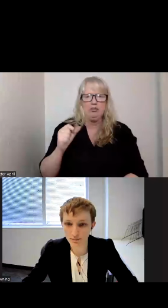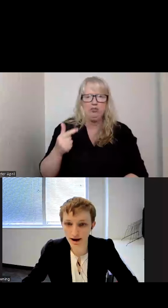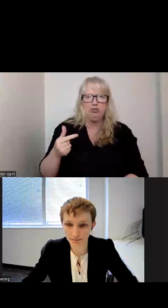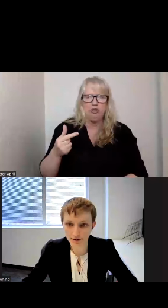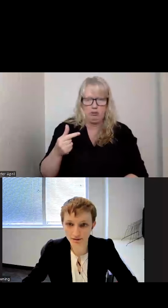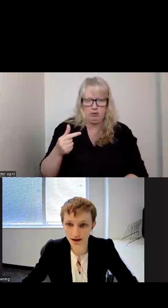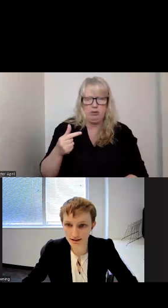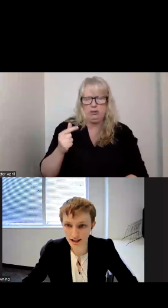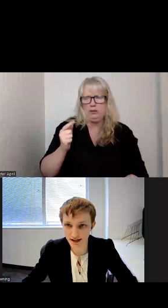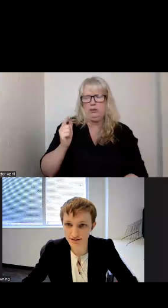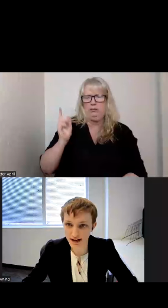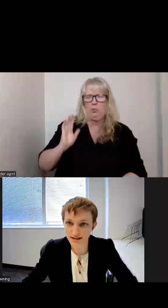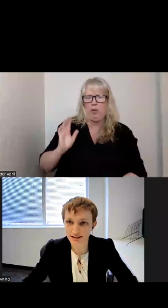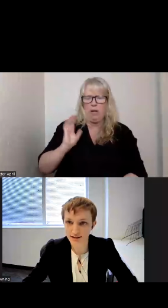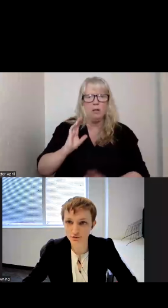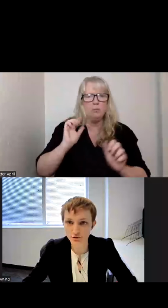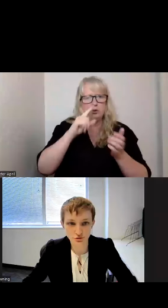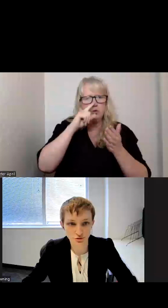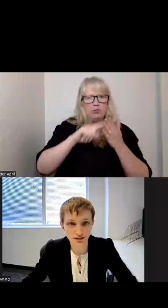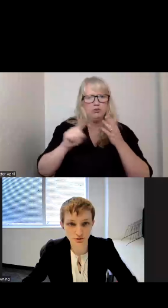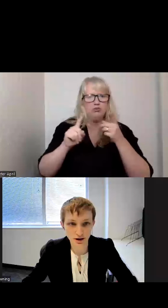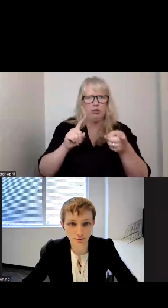AWHILE BACK, BUT CHECK OUT THAT NEWS STORY AS WELL.